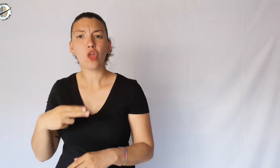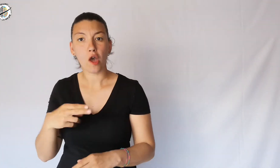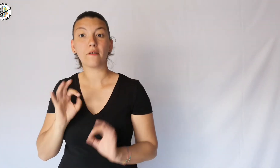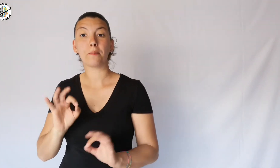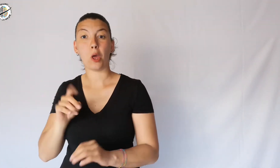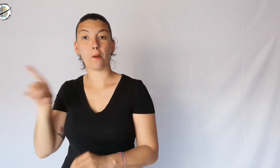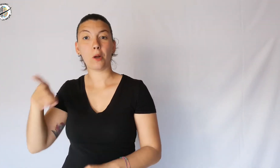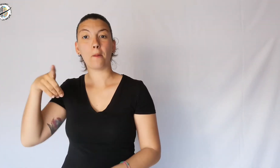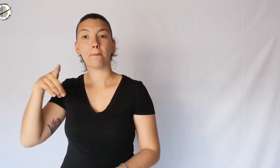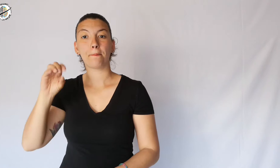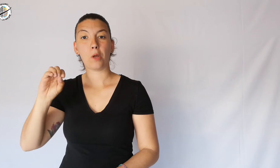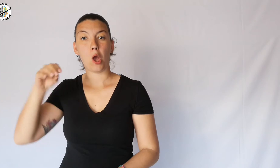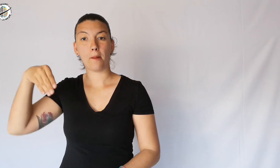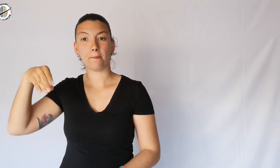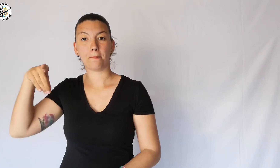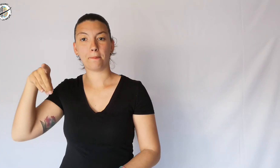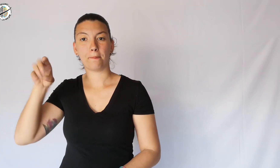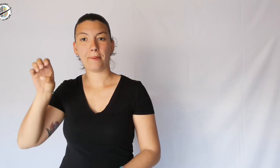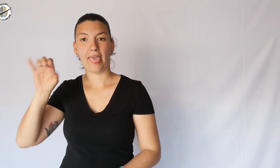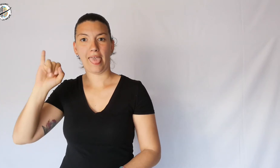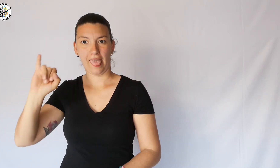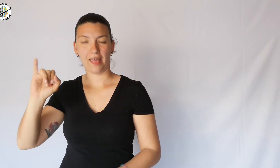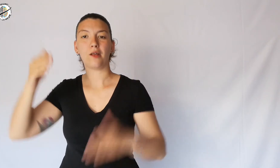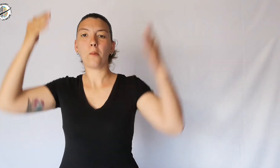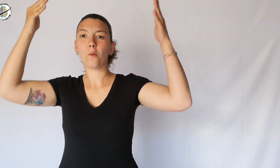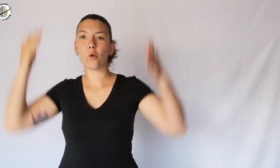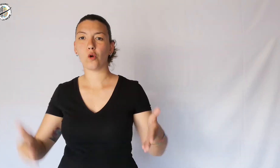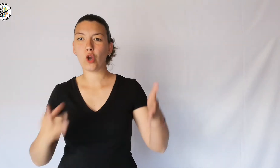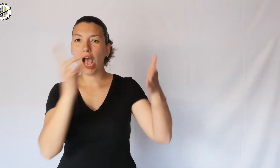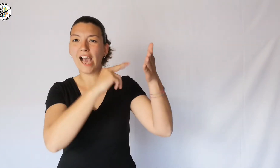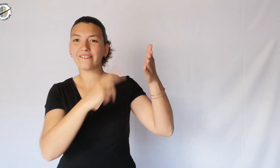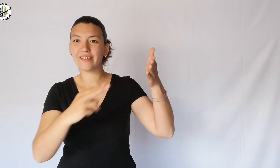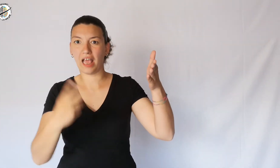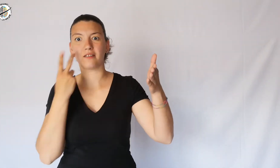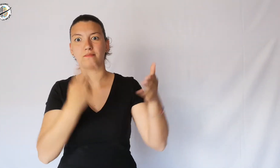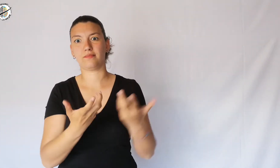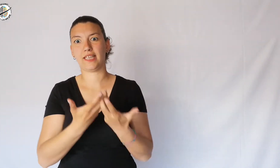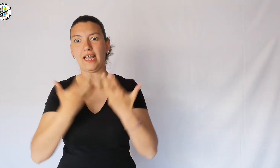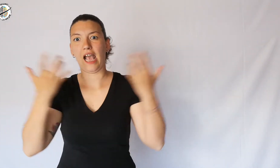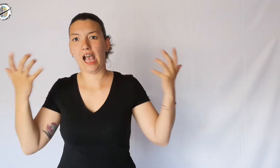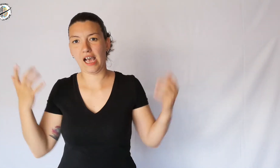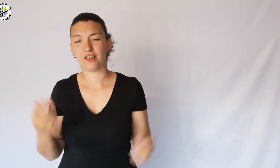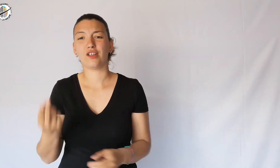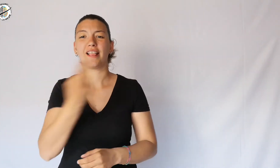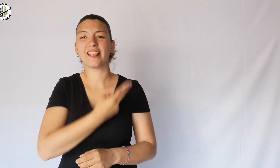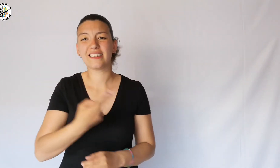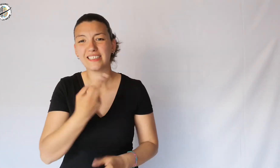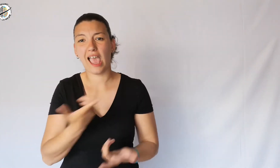among the graffiti on the walls of Pompeii where you can clearly see drawings,